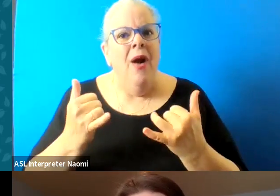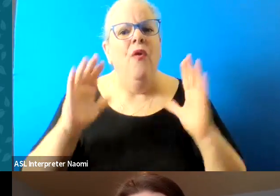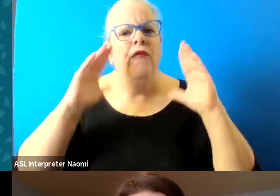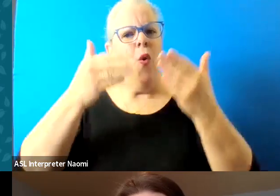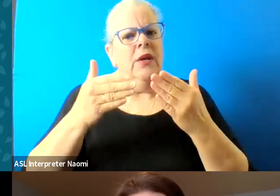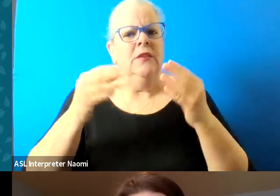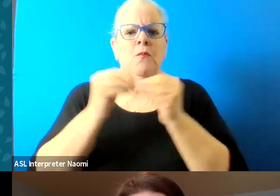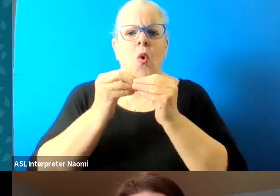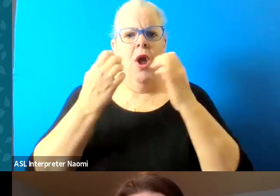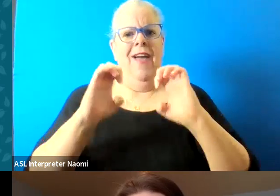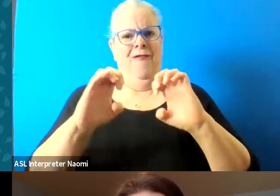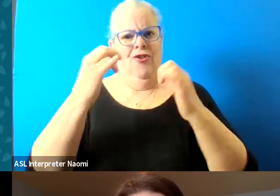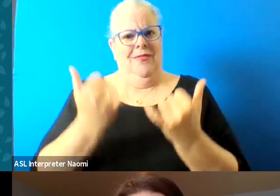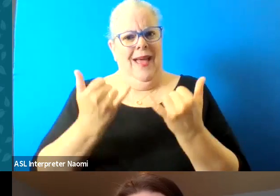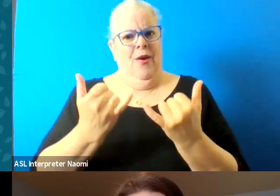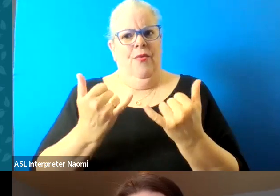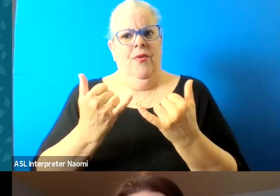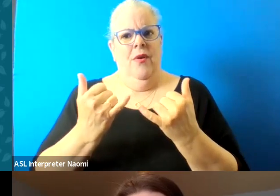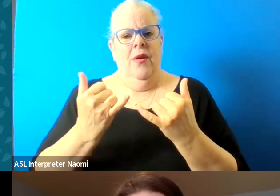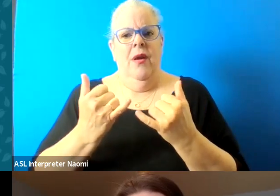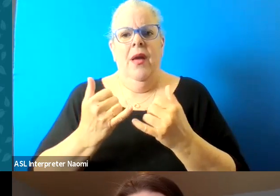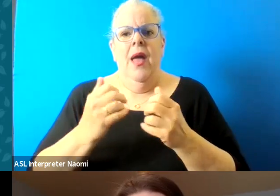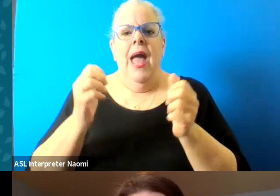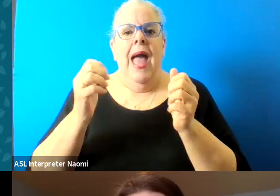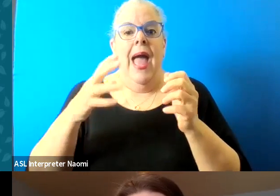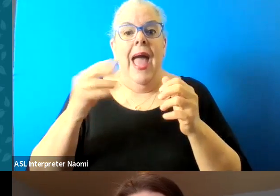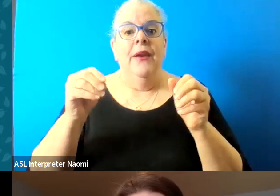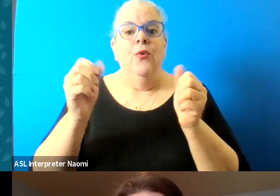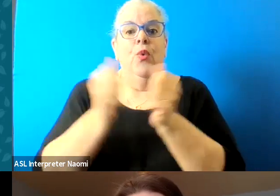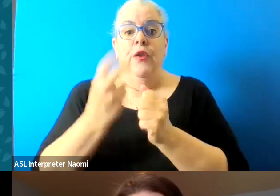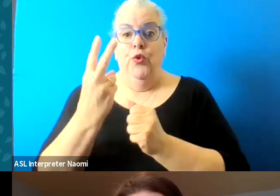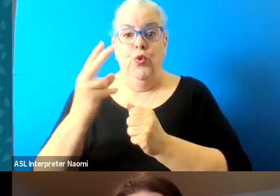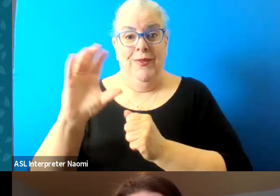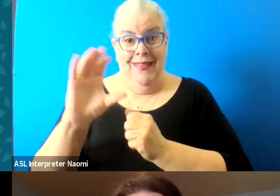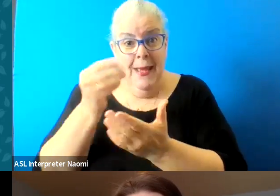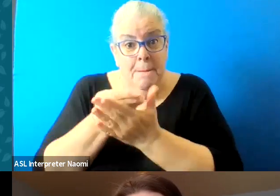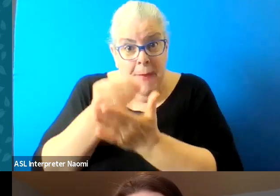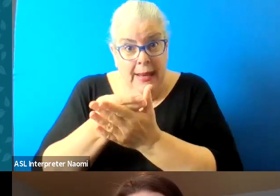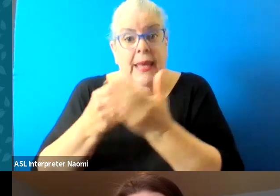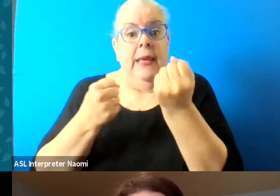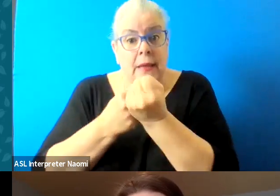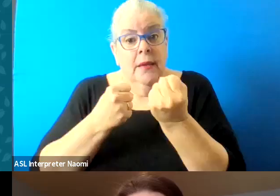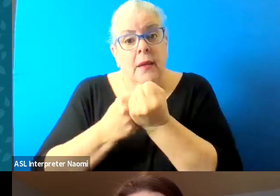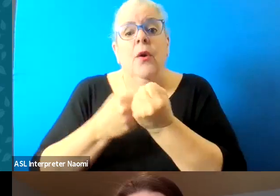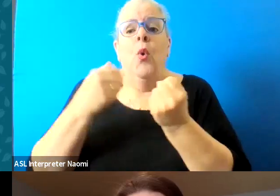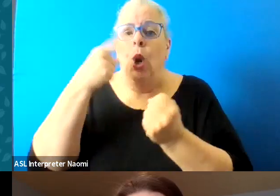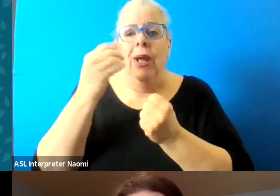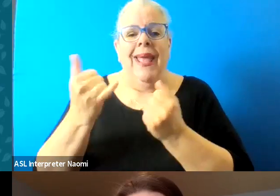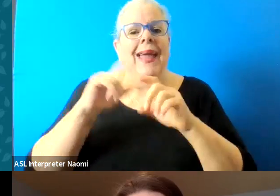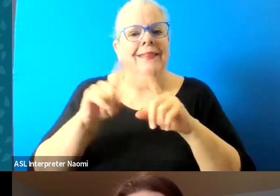And certainly with our 2C money, we're looking at a lot of different curb infrastructure